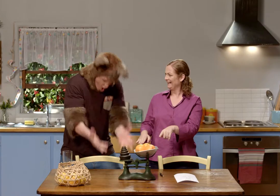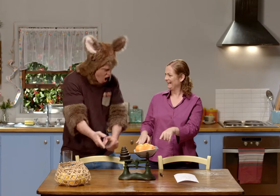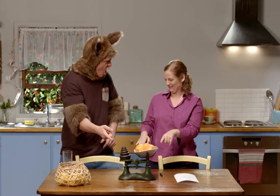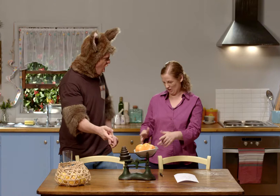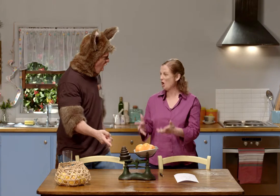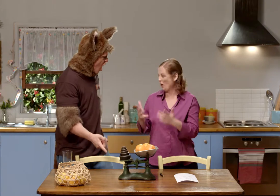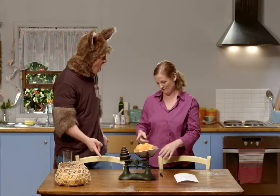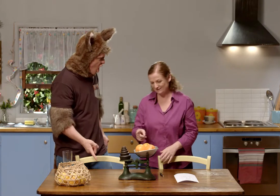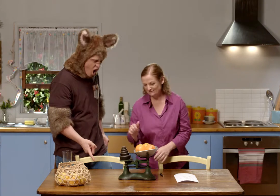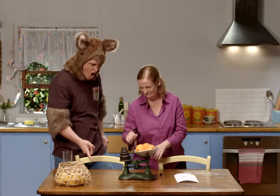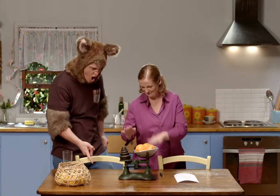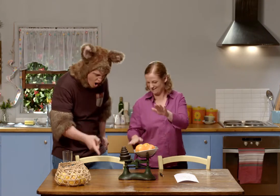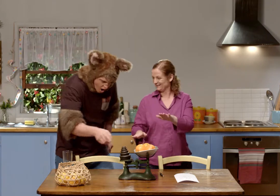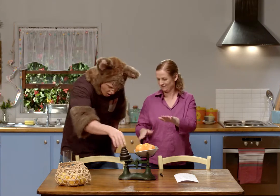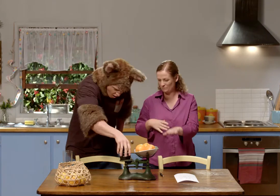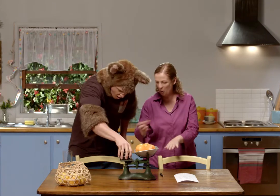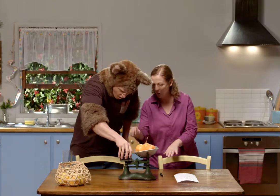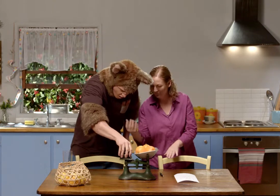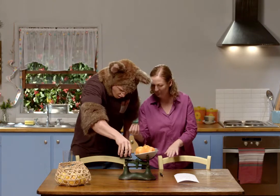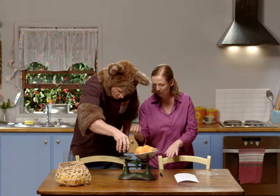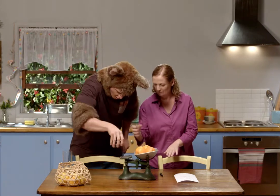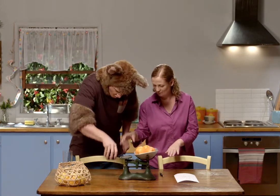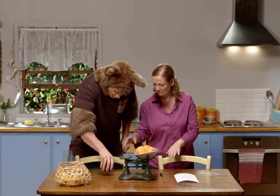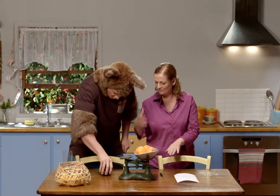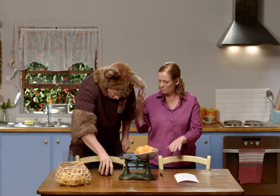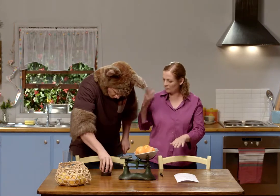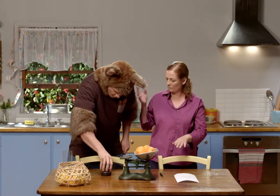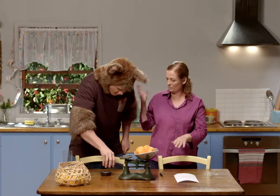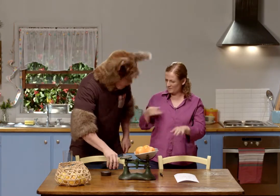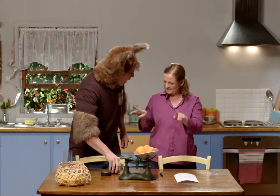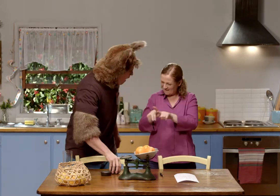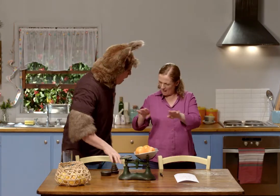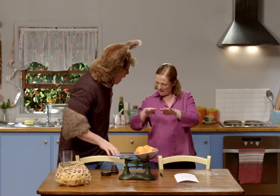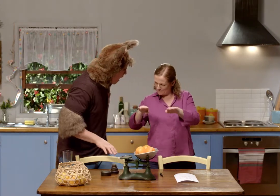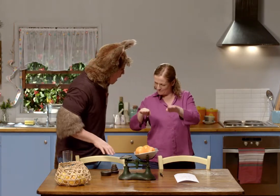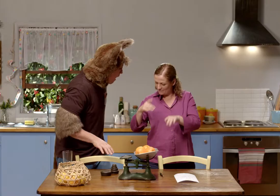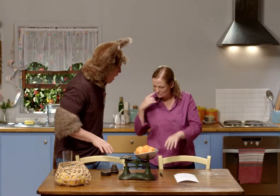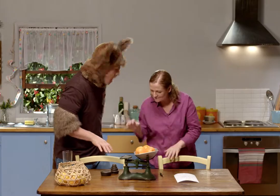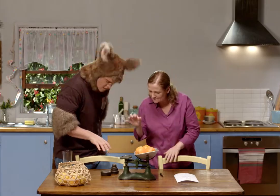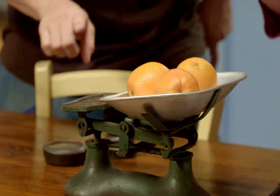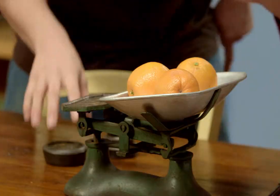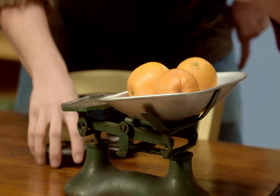That's heavy. It is heavy, Possum. Take them off. We want to get it more balanced.